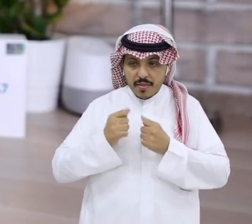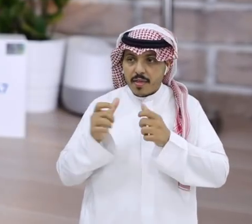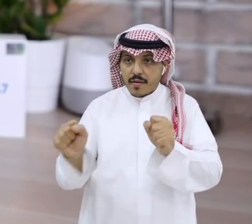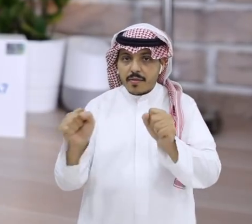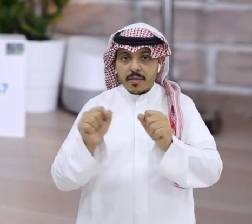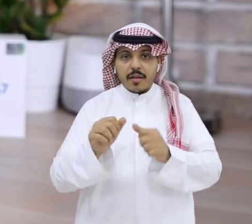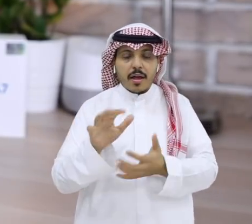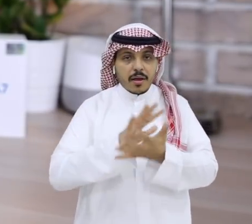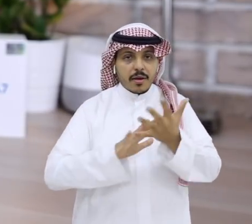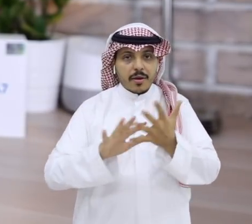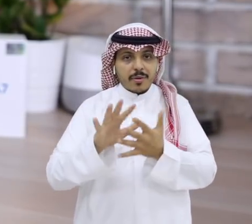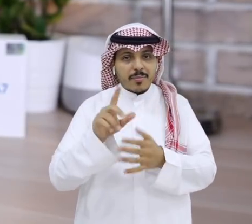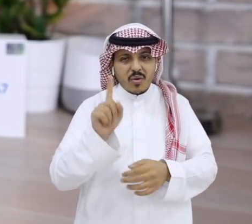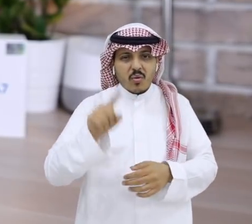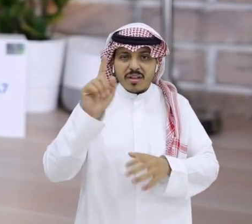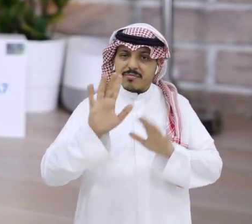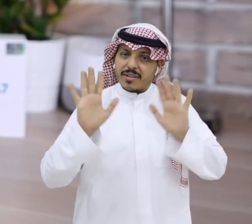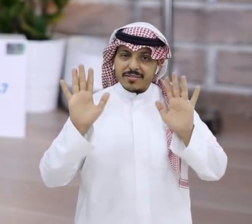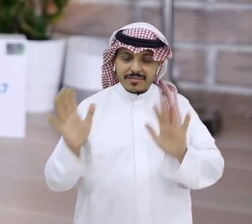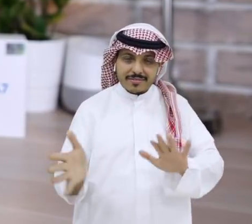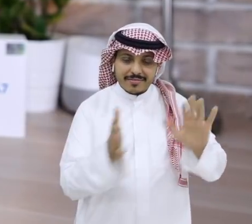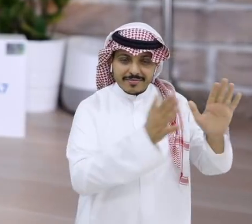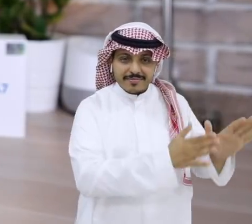We must talk less about these news by raising the standards of security.